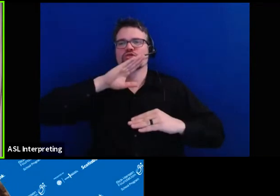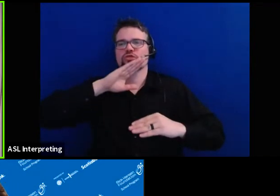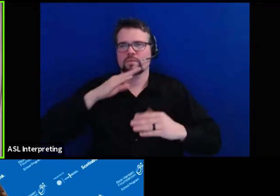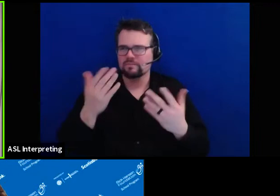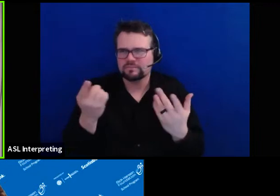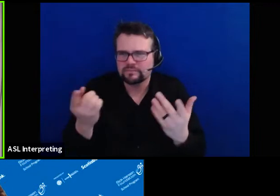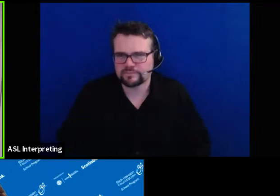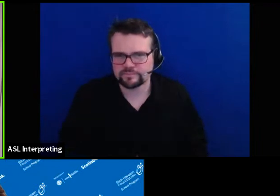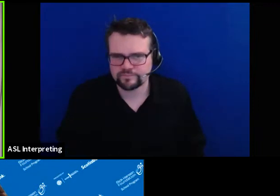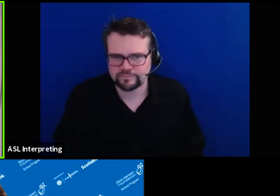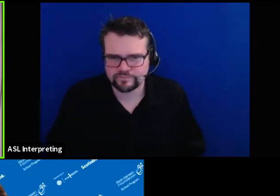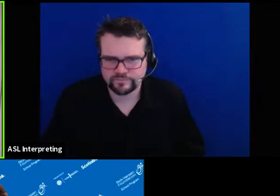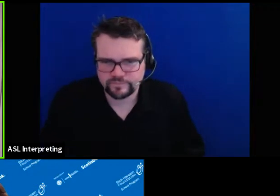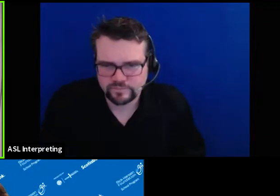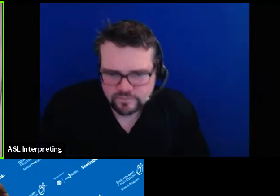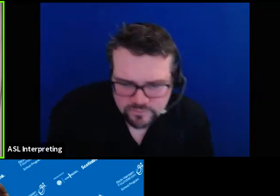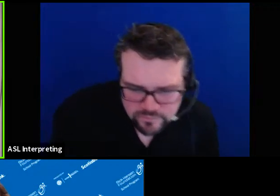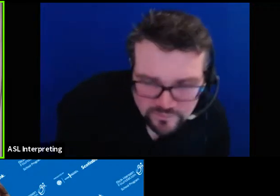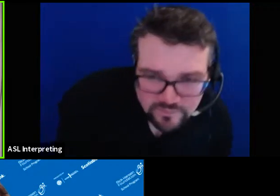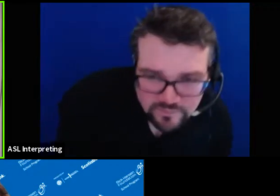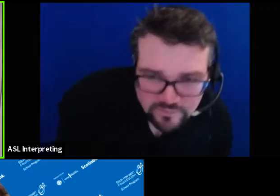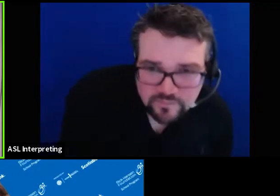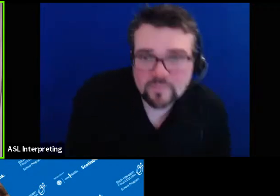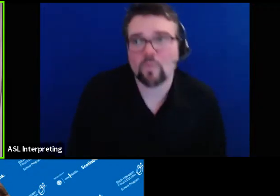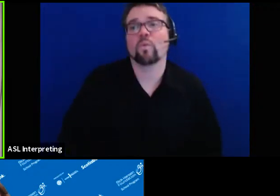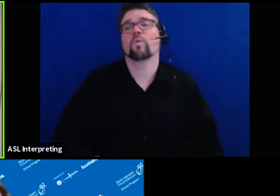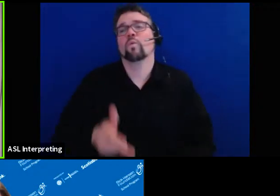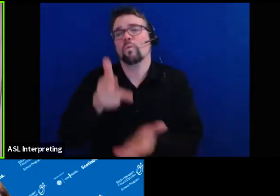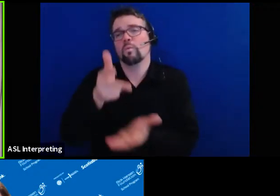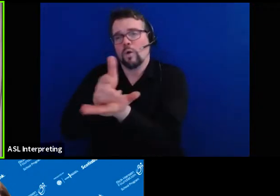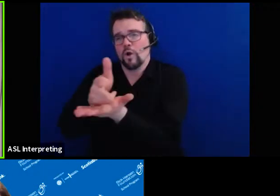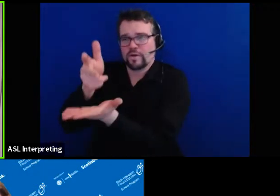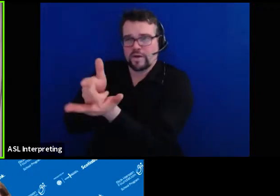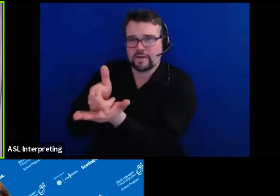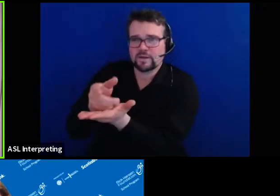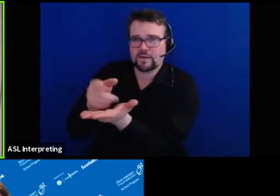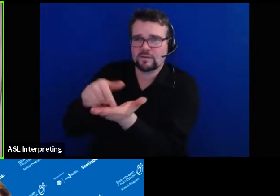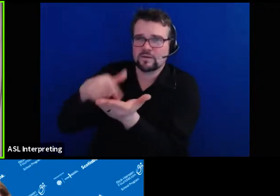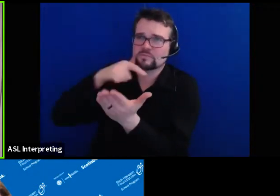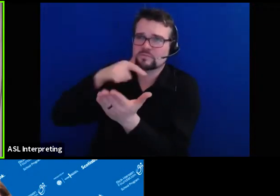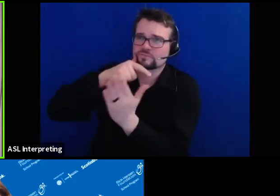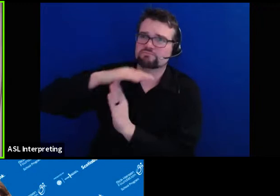SO DEFINITELY PARKING. OH, MY GOSH. THAT'S THE BIGGEST ONE SOMETIMES I FIND.